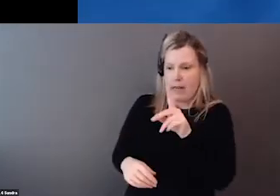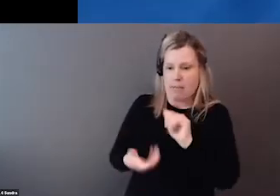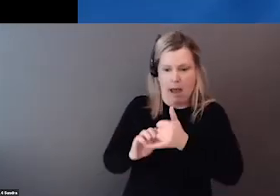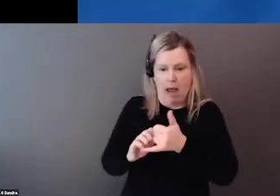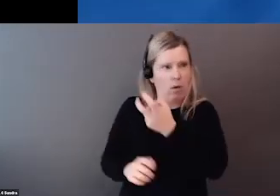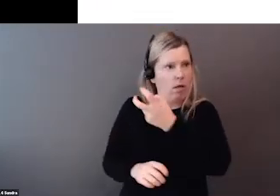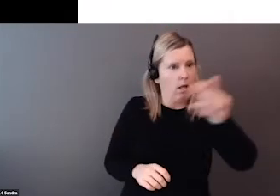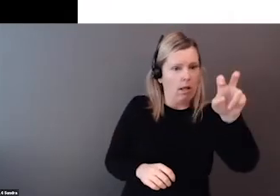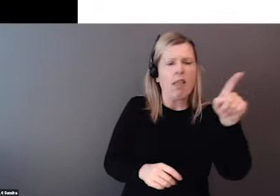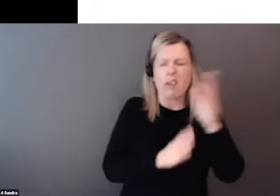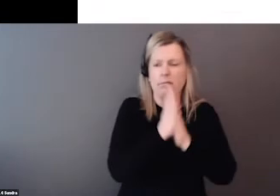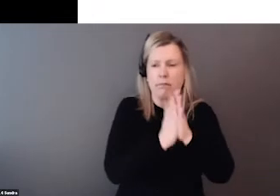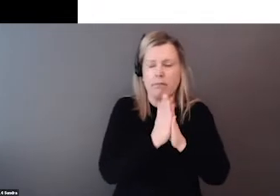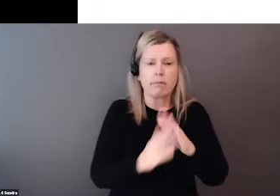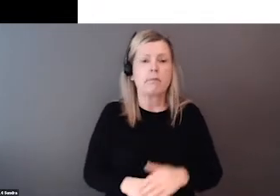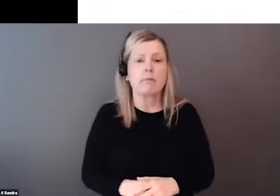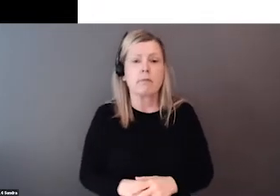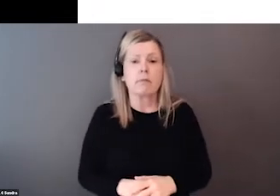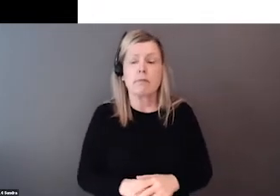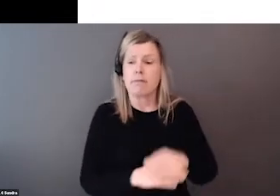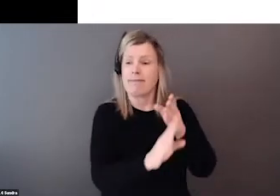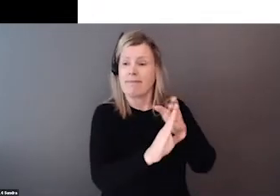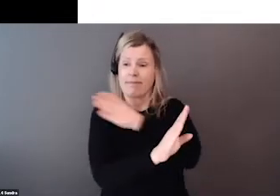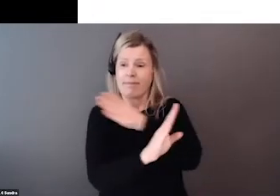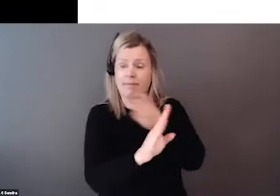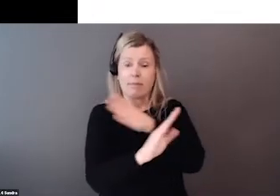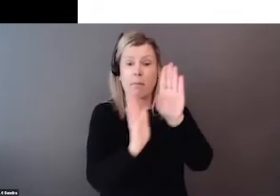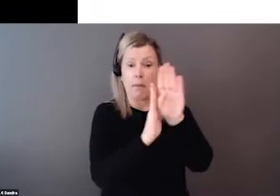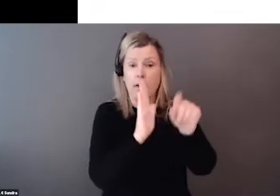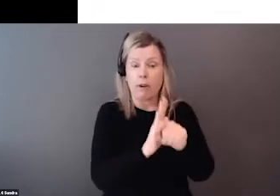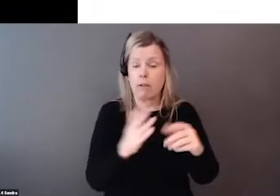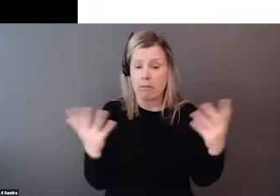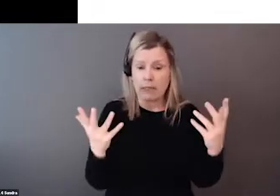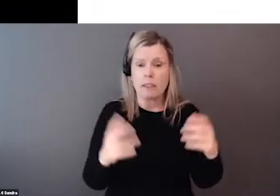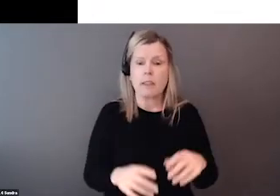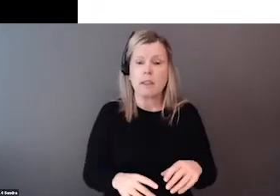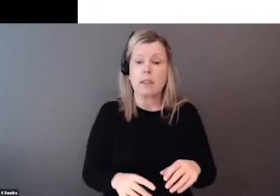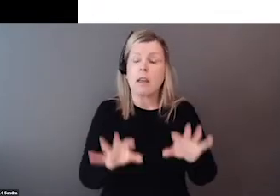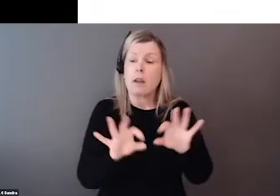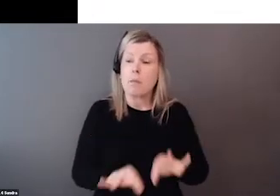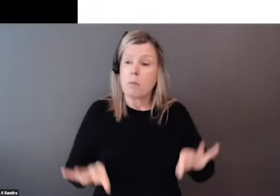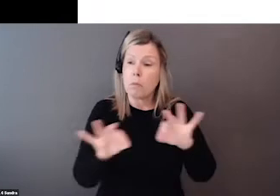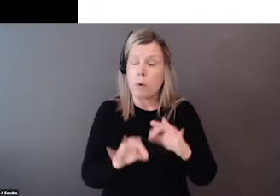And just to start off with a background, I think it's important to highlight that we know that the school-to-work transition